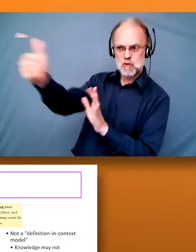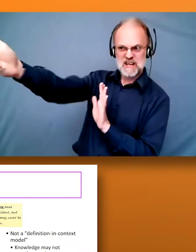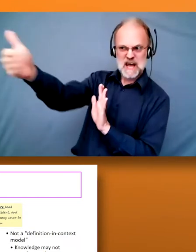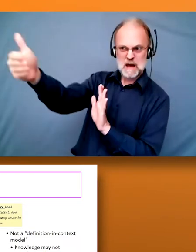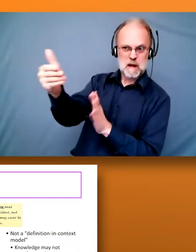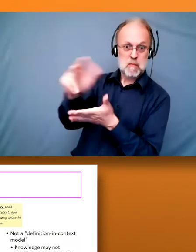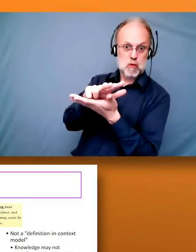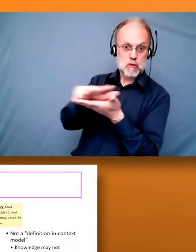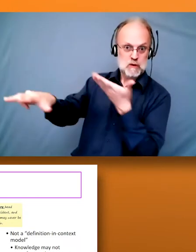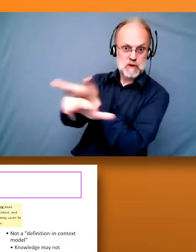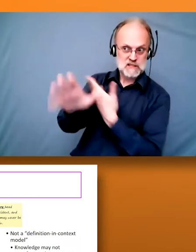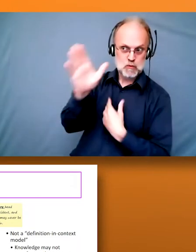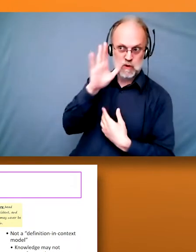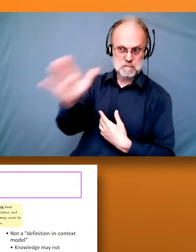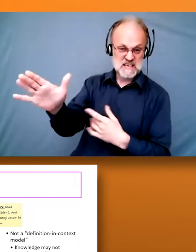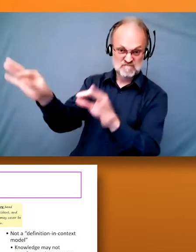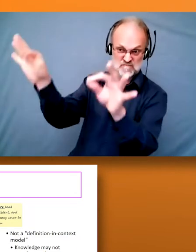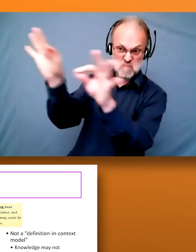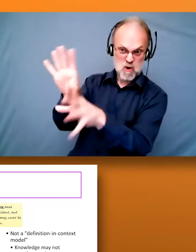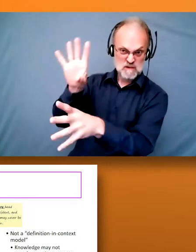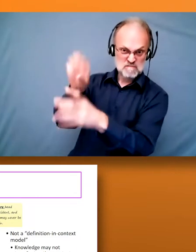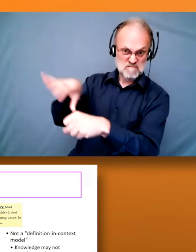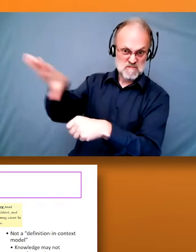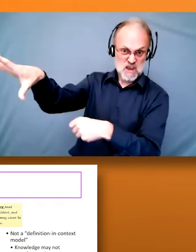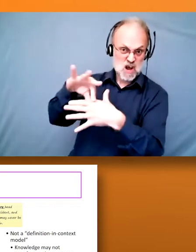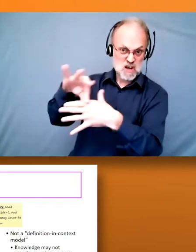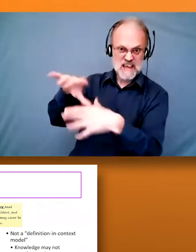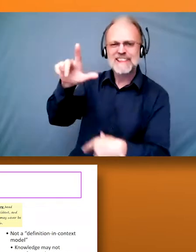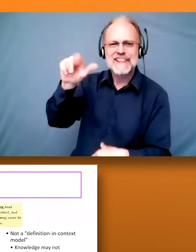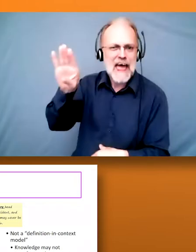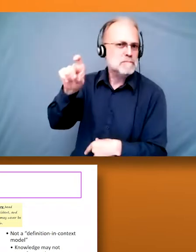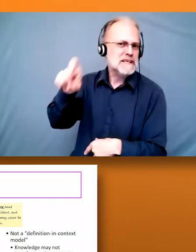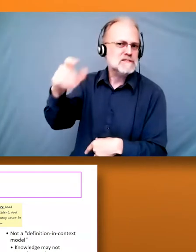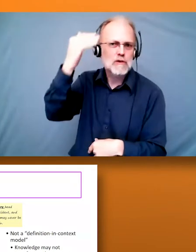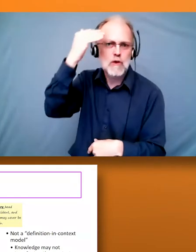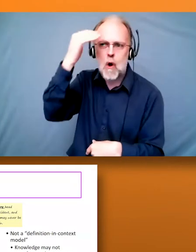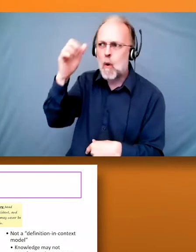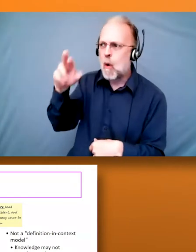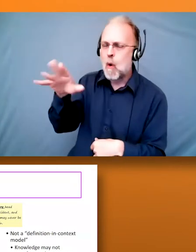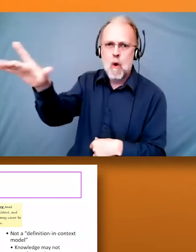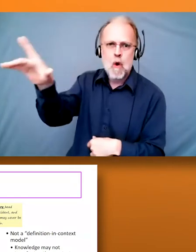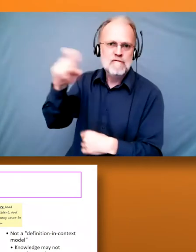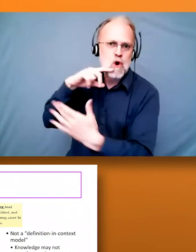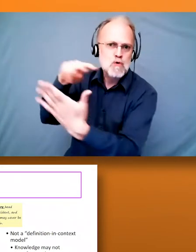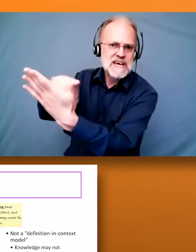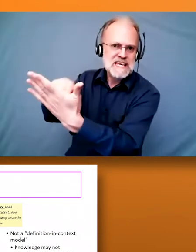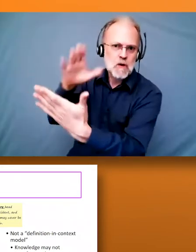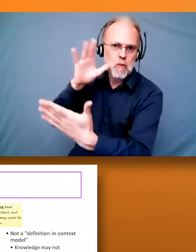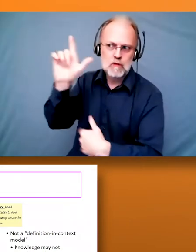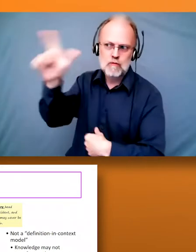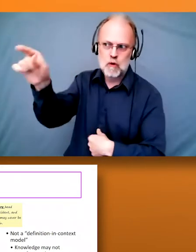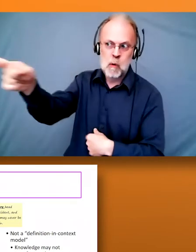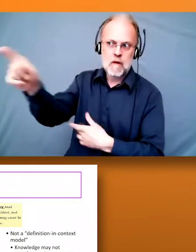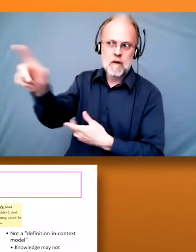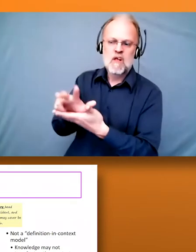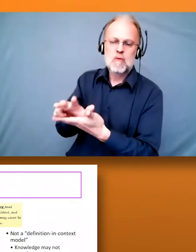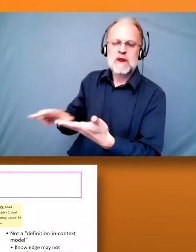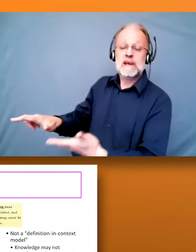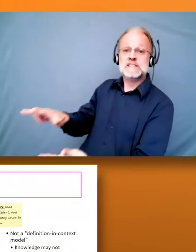but if you know you have a word coming up in 3 weeks that is going to be part of something, a lab that they're going to be doing or a reading they're going to be doing,